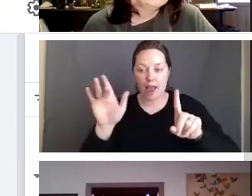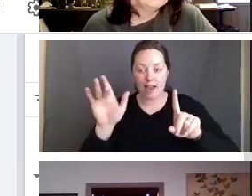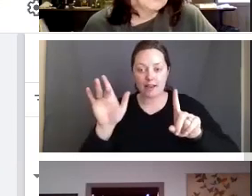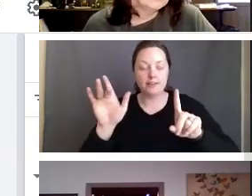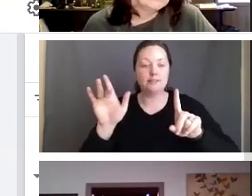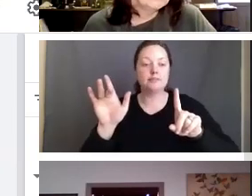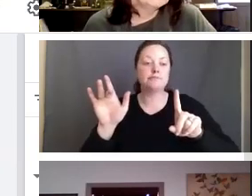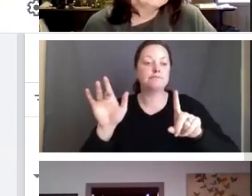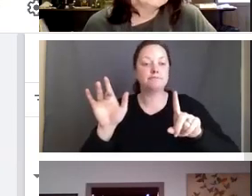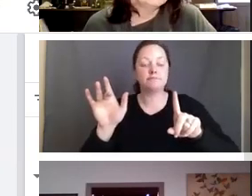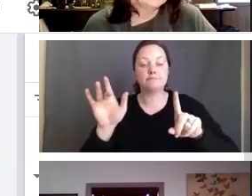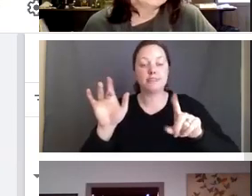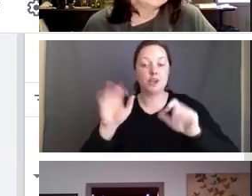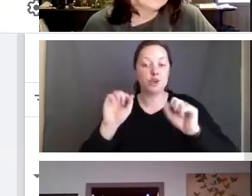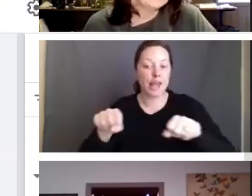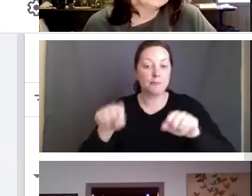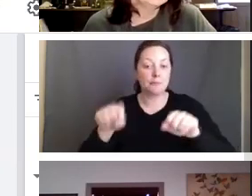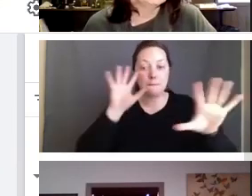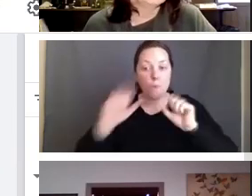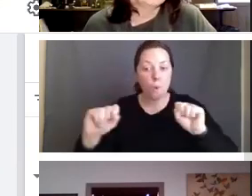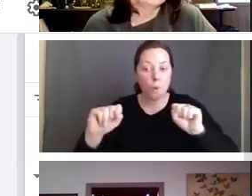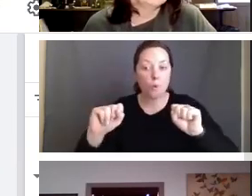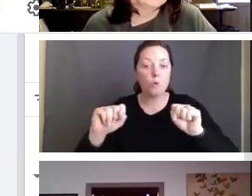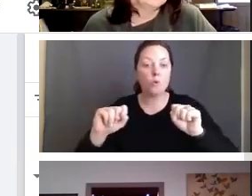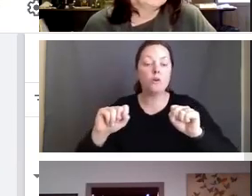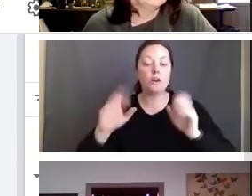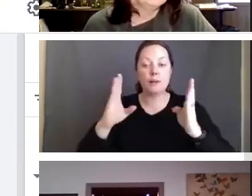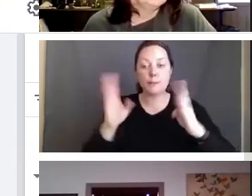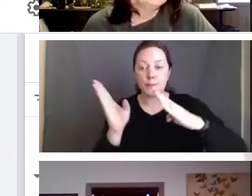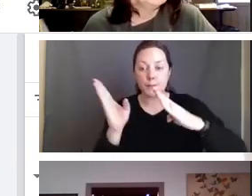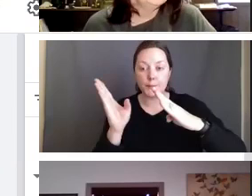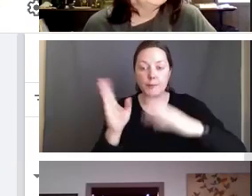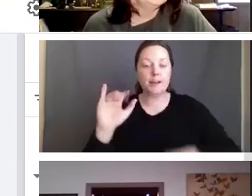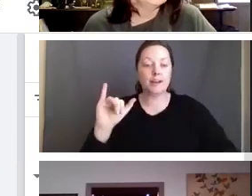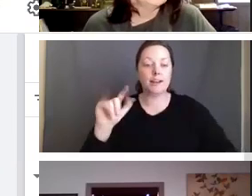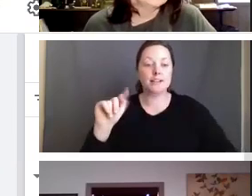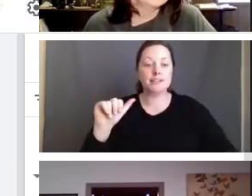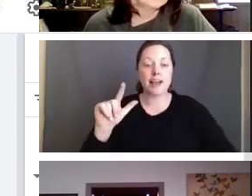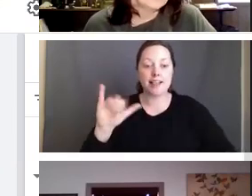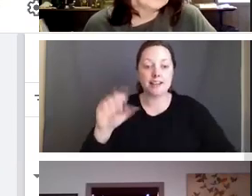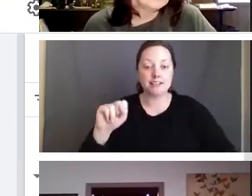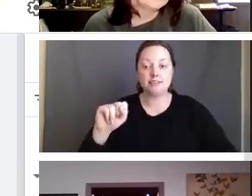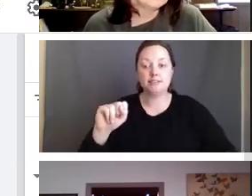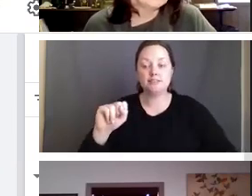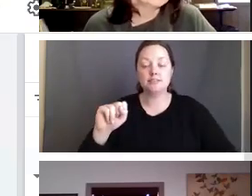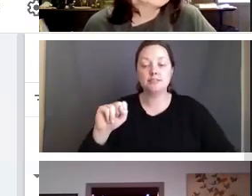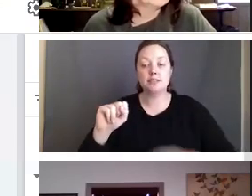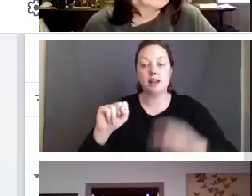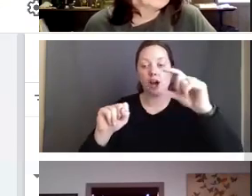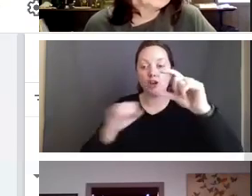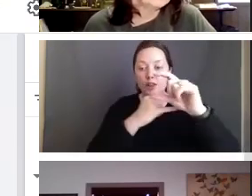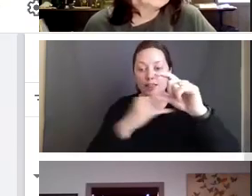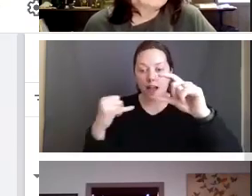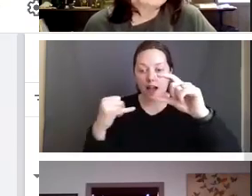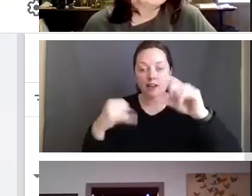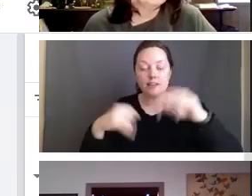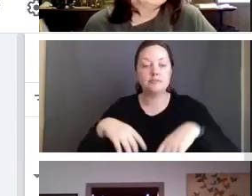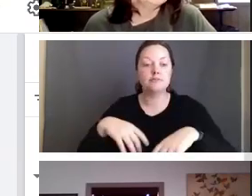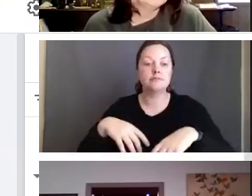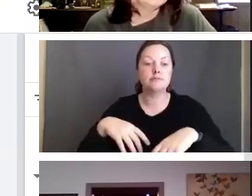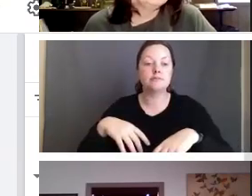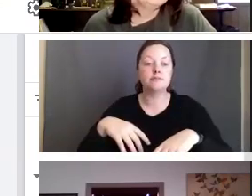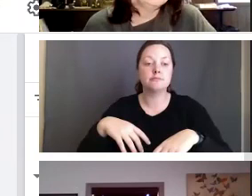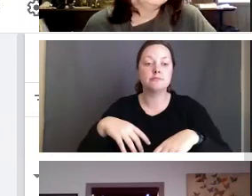I'm not going to go over it now because I would have a guess that most people don't